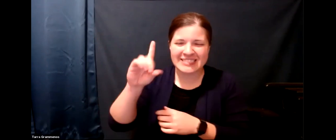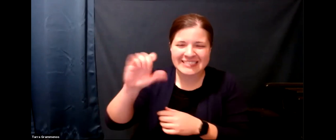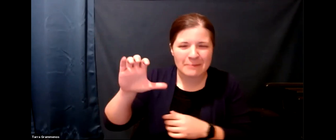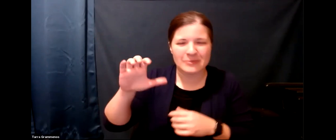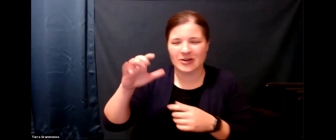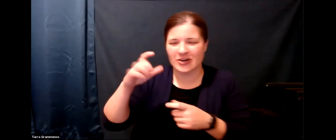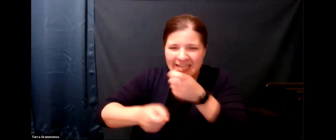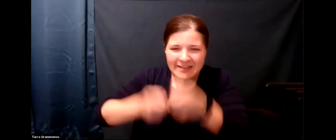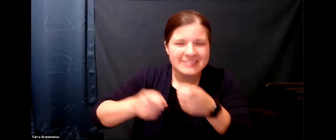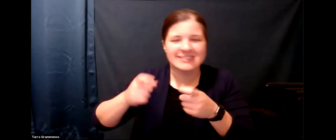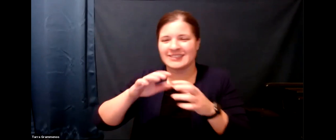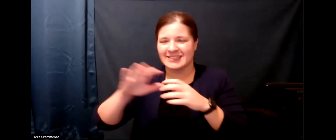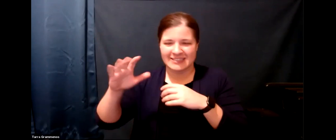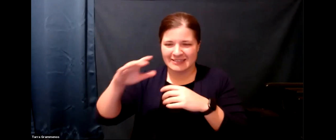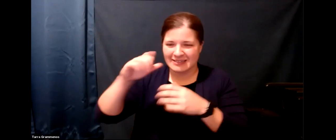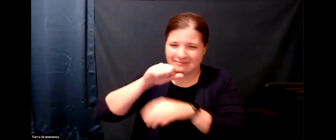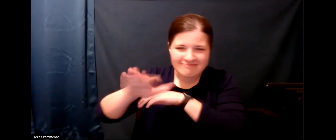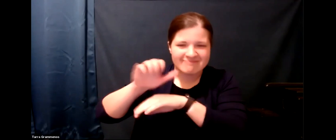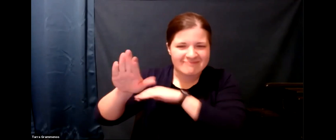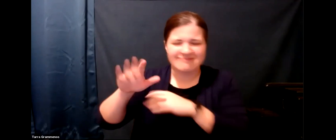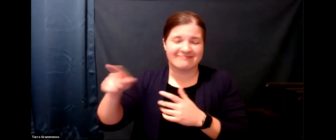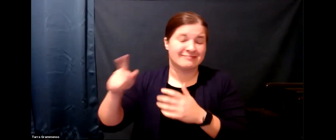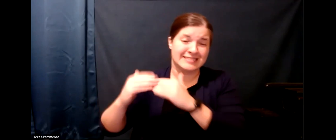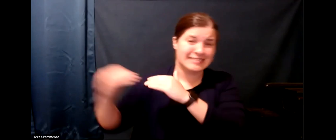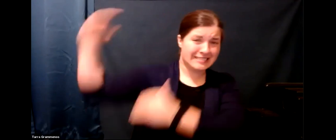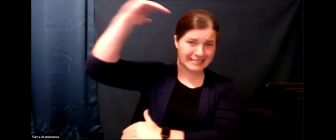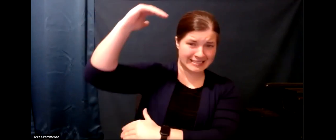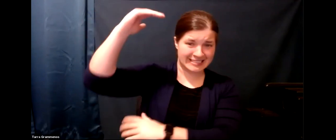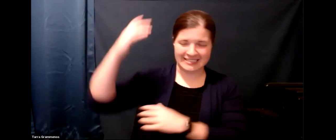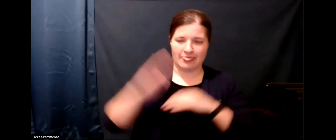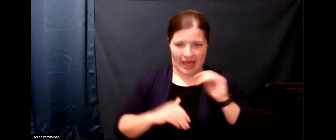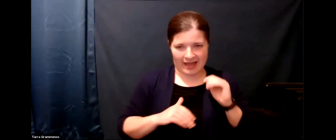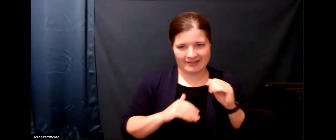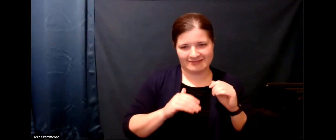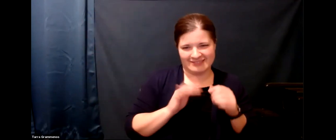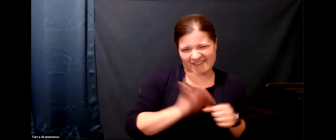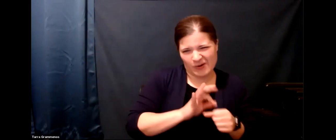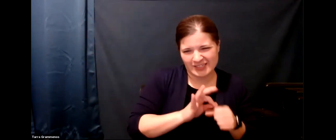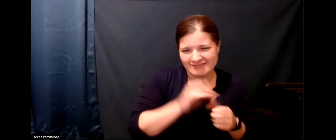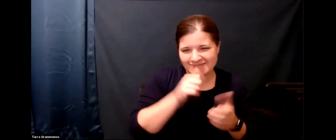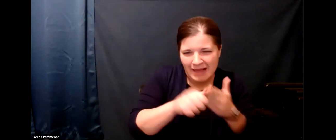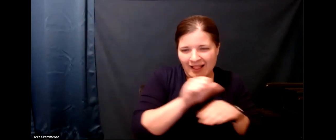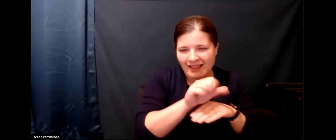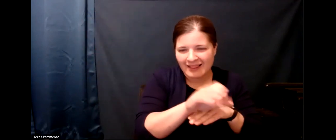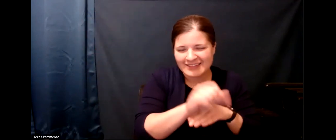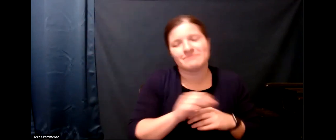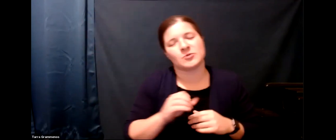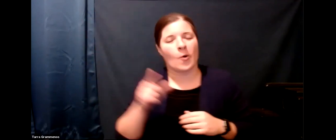much bigger volume of mail than even an all-mail election could ever be. So they were quite confident that if they're fully